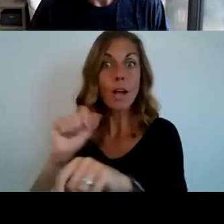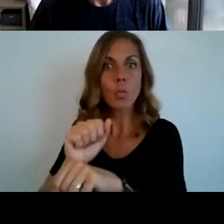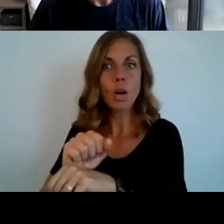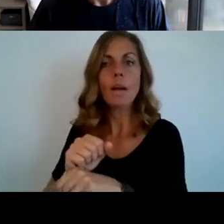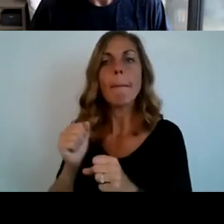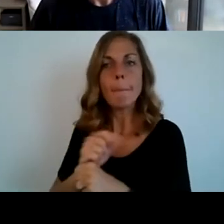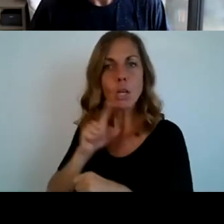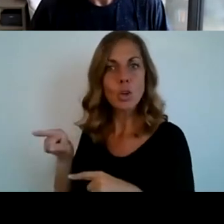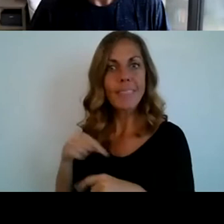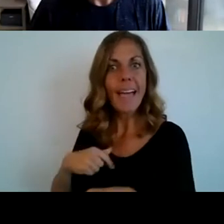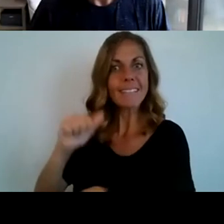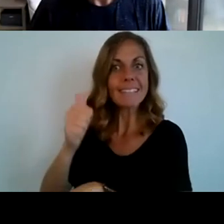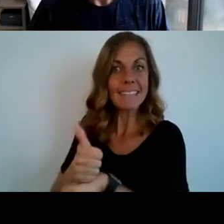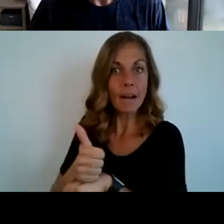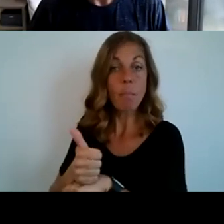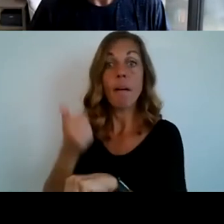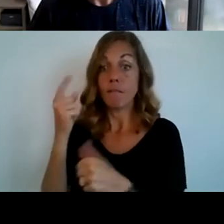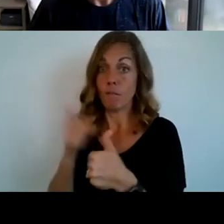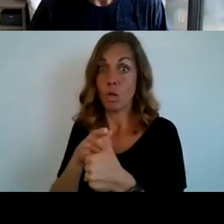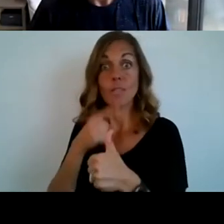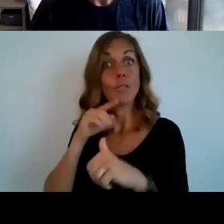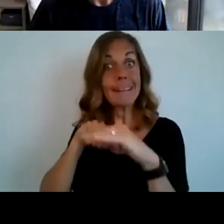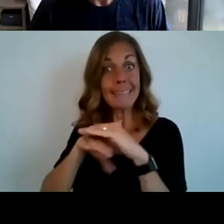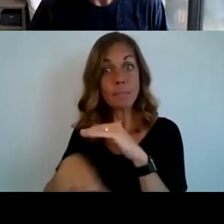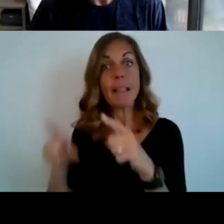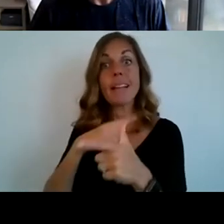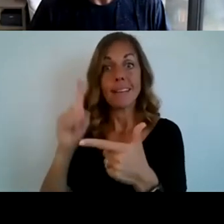right? From an accessibility point of view, from a safety point of view. You know, we